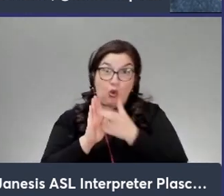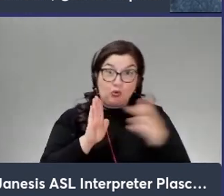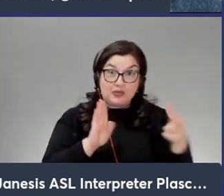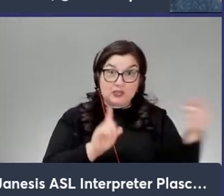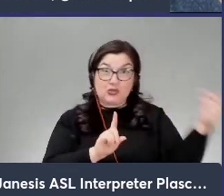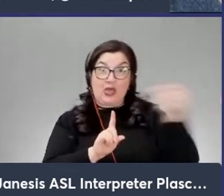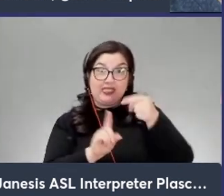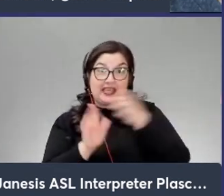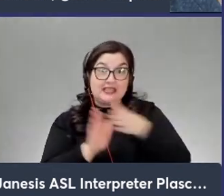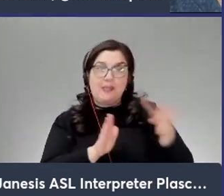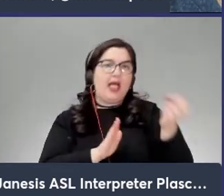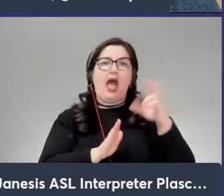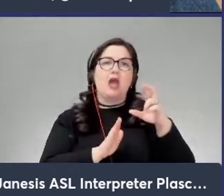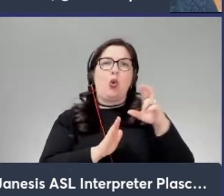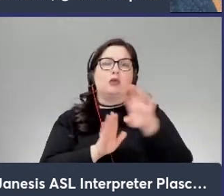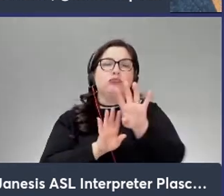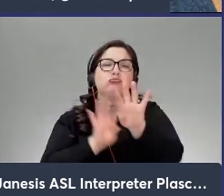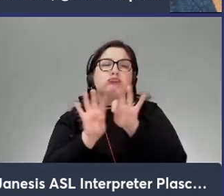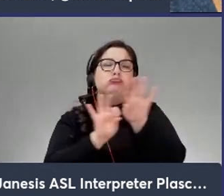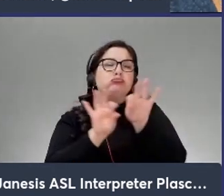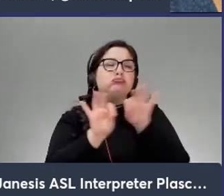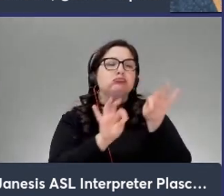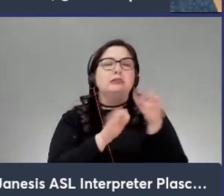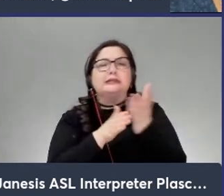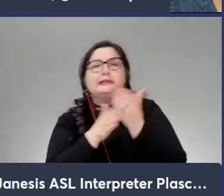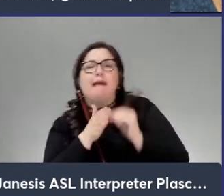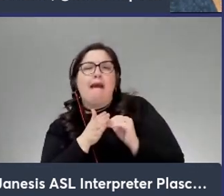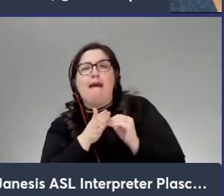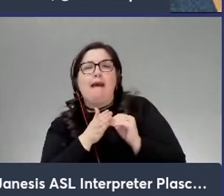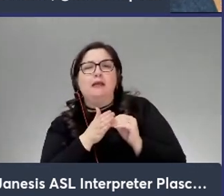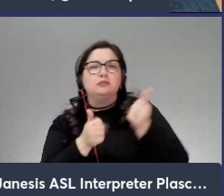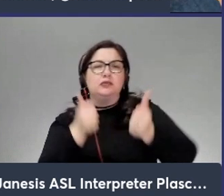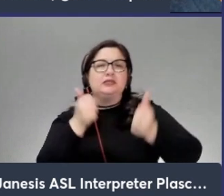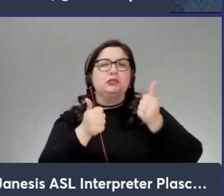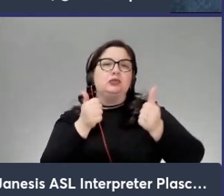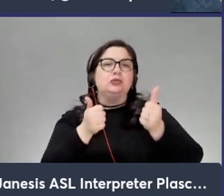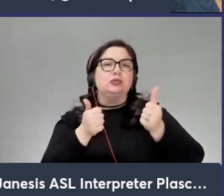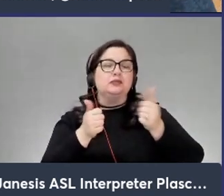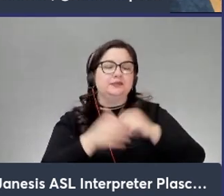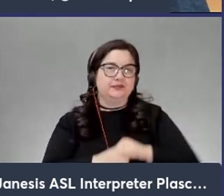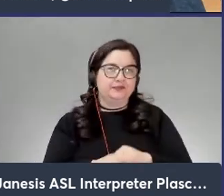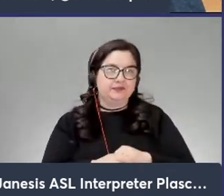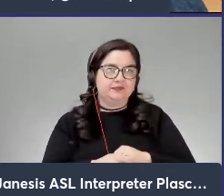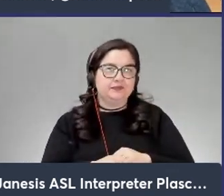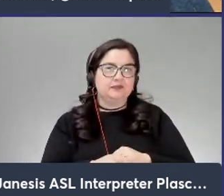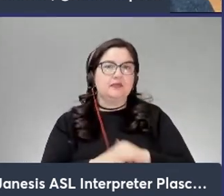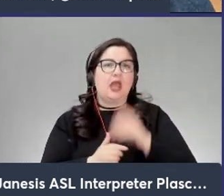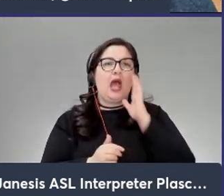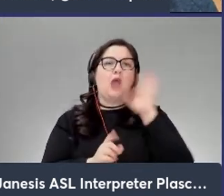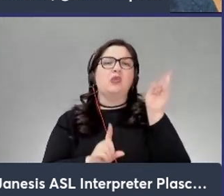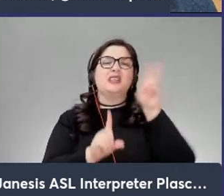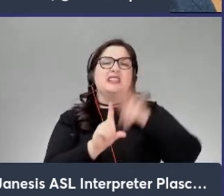or do you want to assign specific resources? I'll assign only my S3 resources